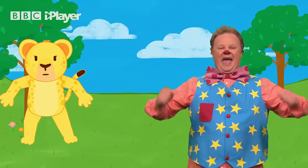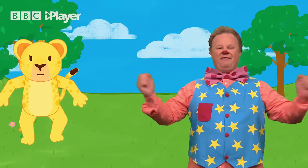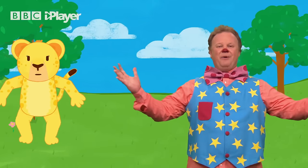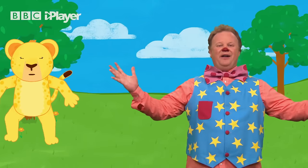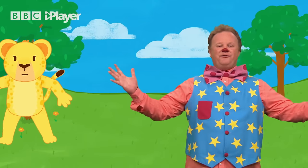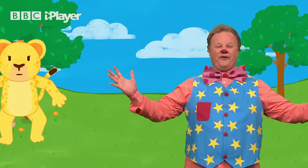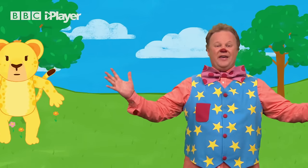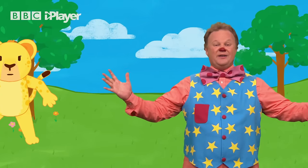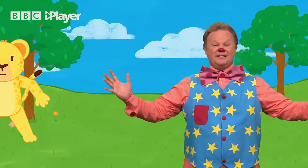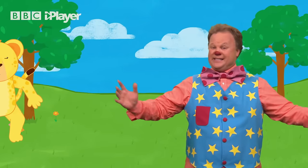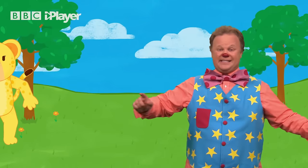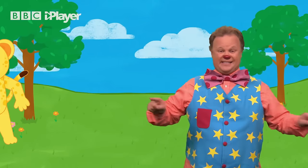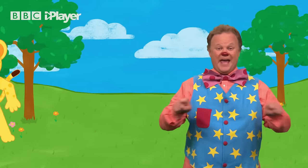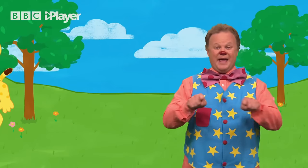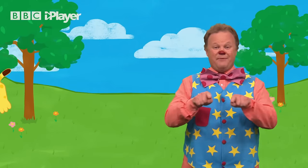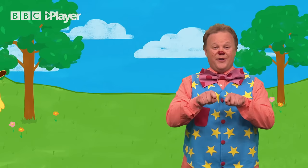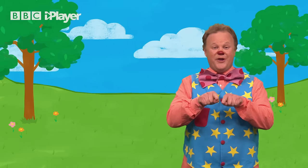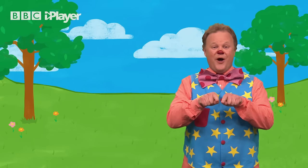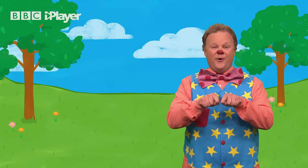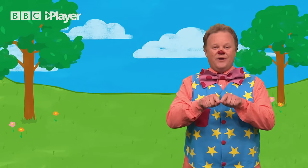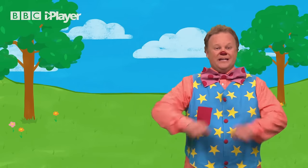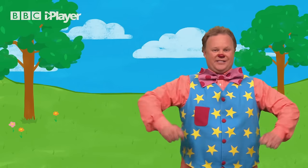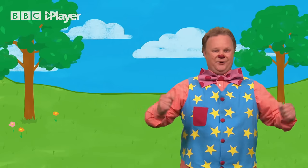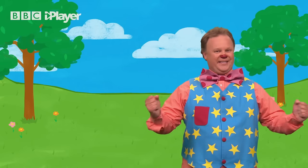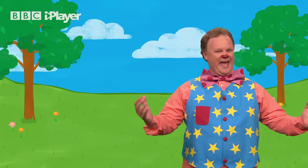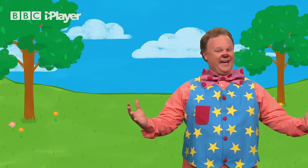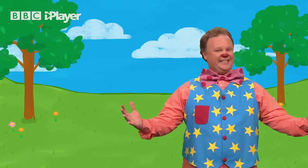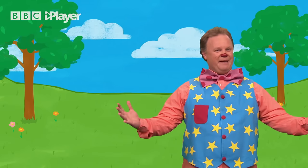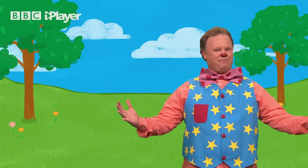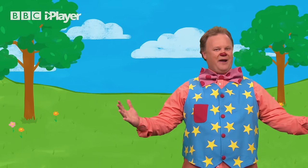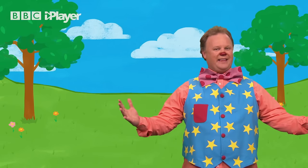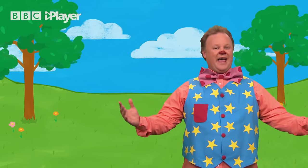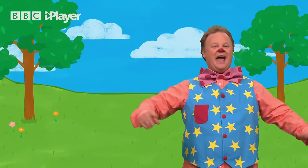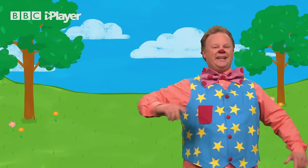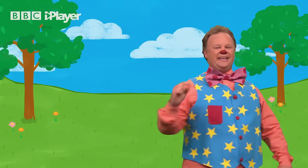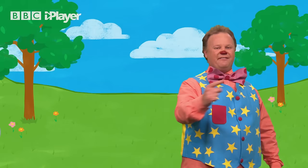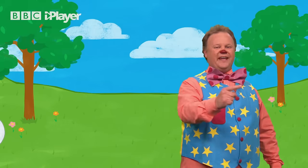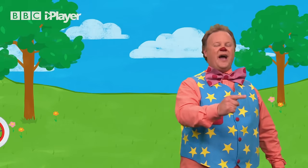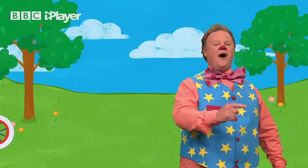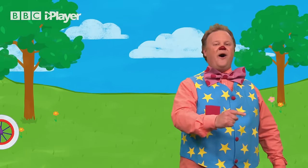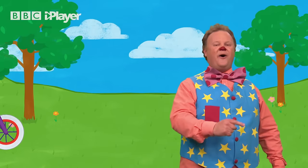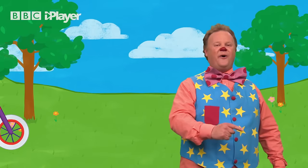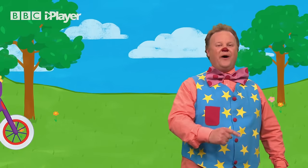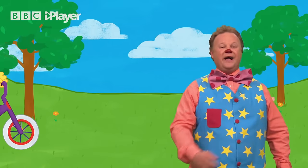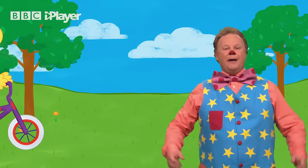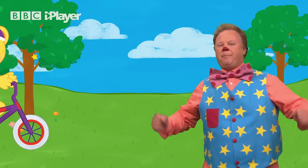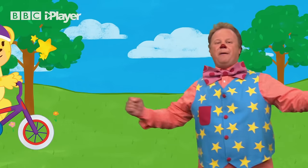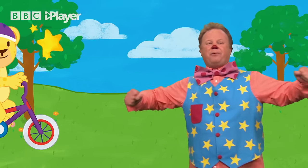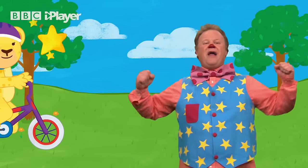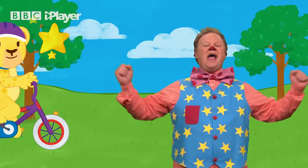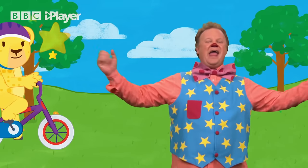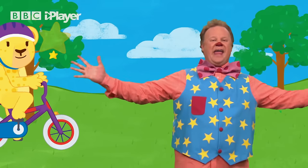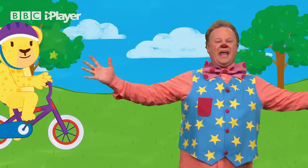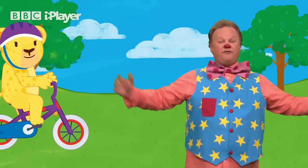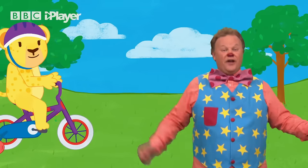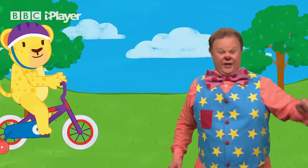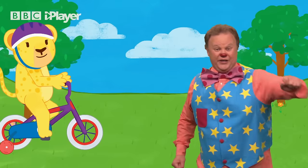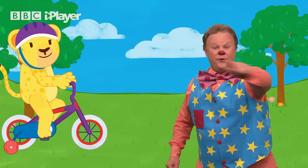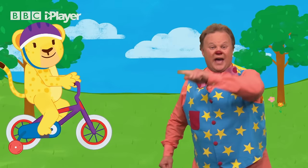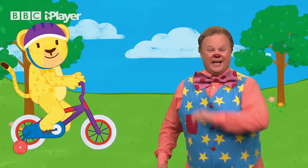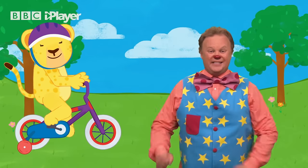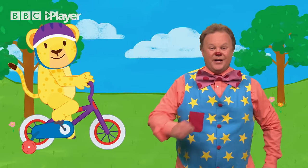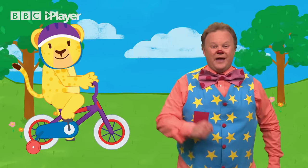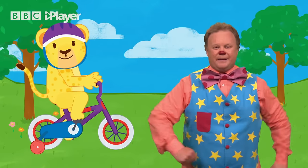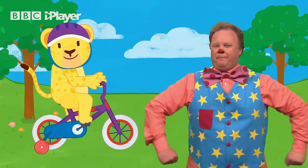everyone feels the same you know so take a deep breath and give it a go be brave but you can do it